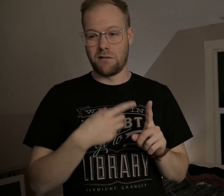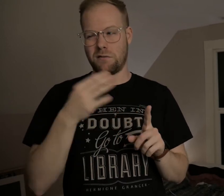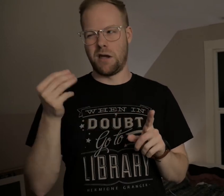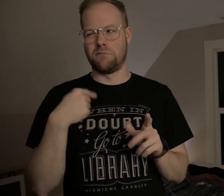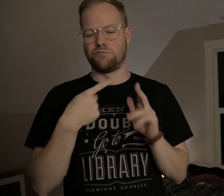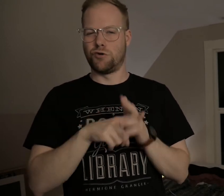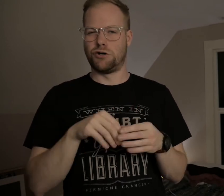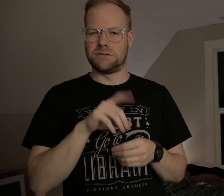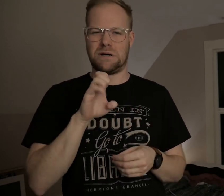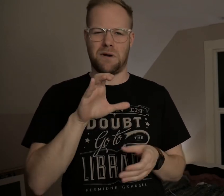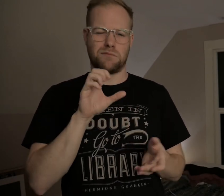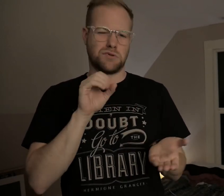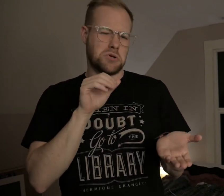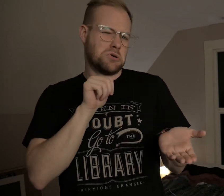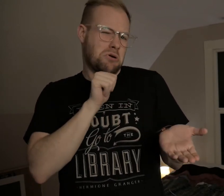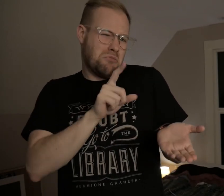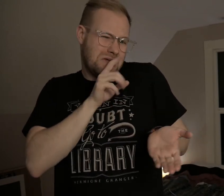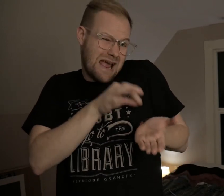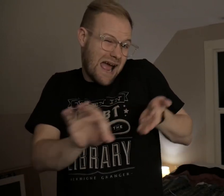and I started it in December, so it doesn’t really count?